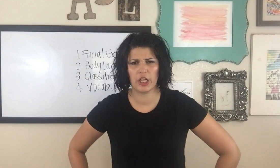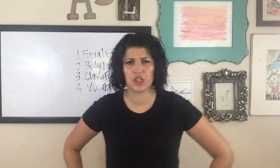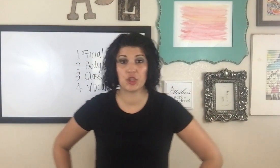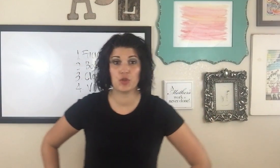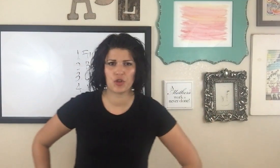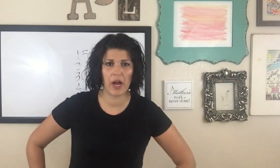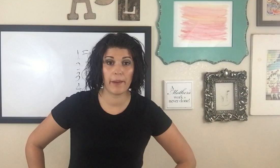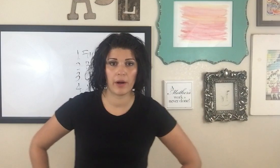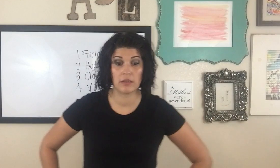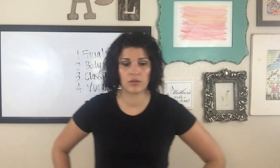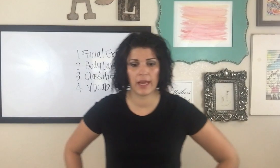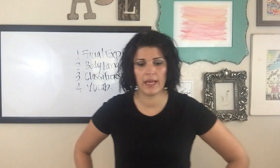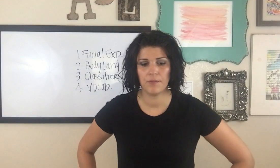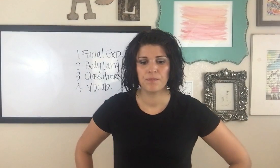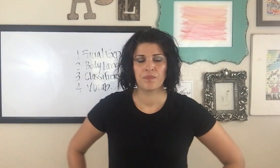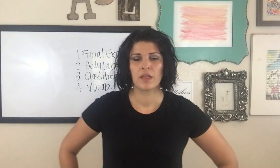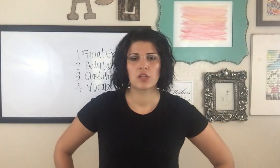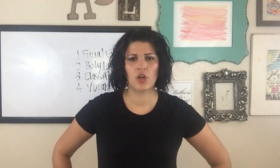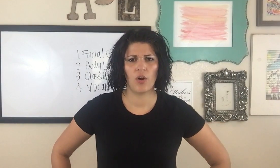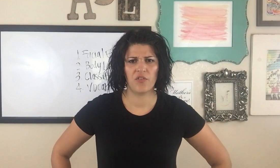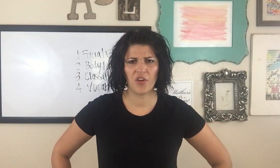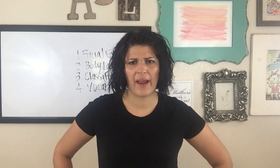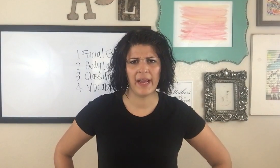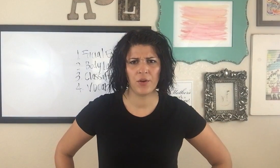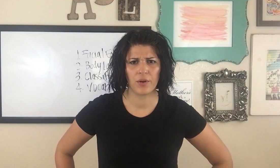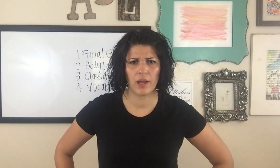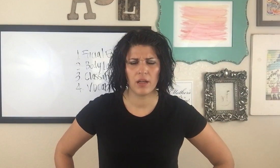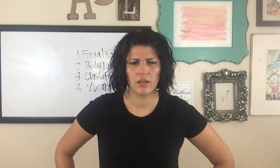You need to use your eyebrows. Okay? So if you're angry,